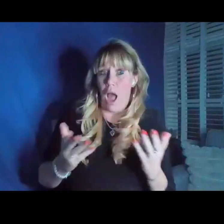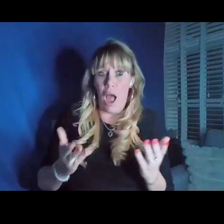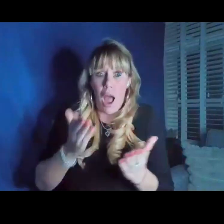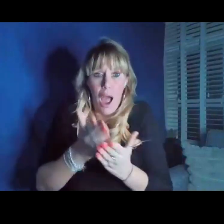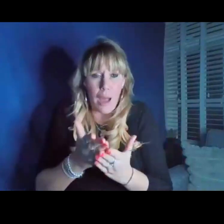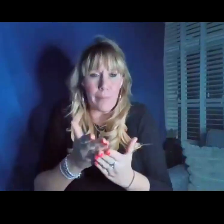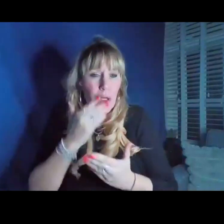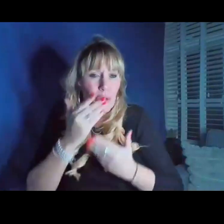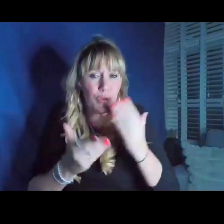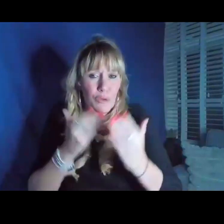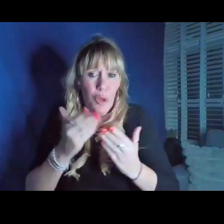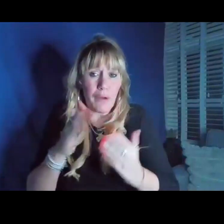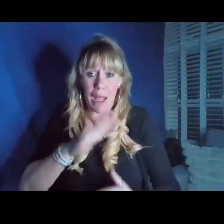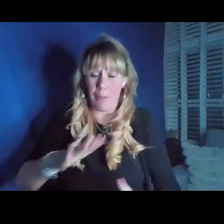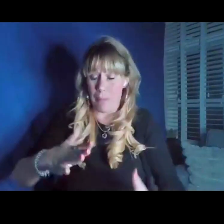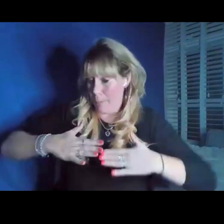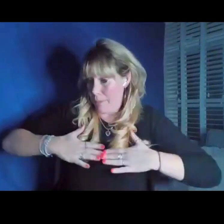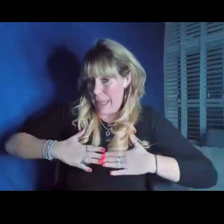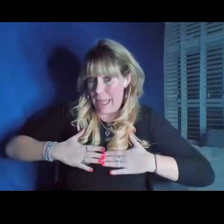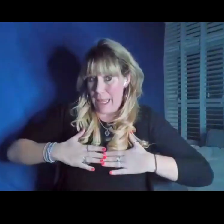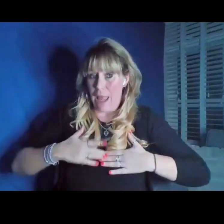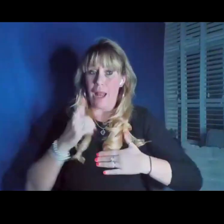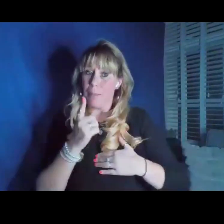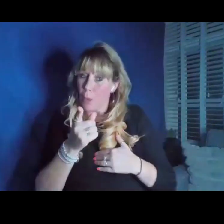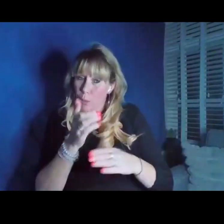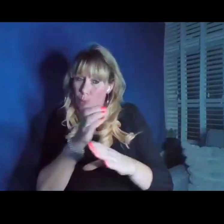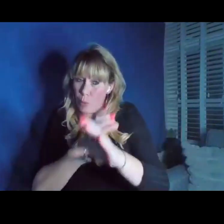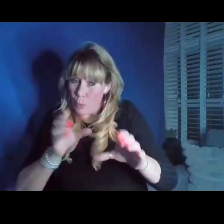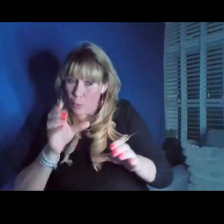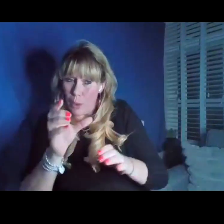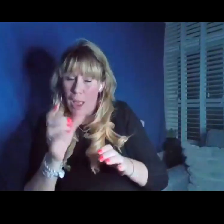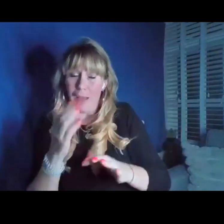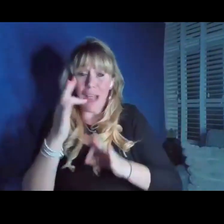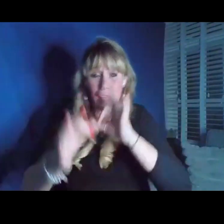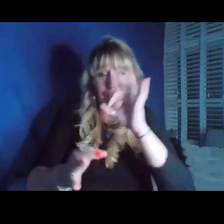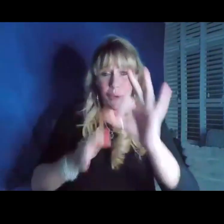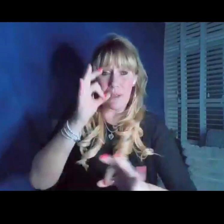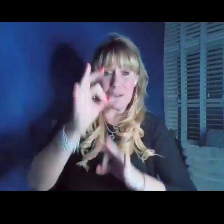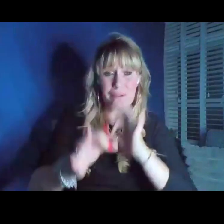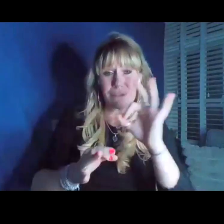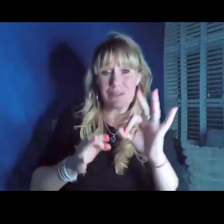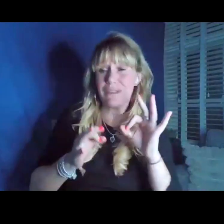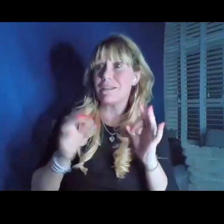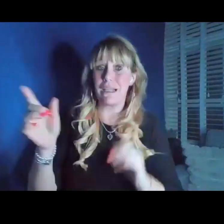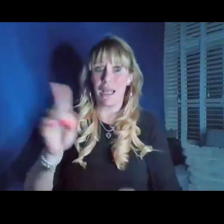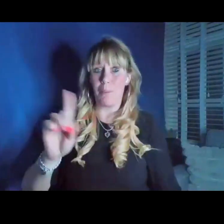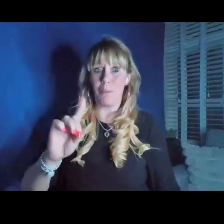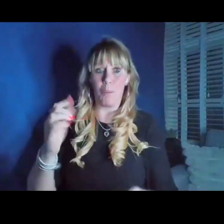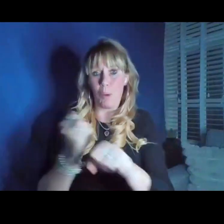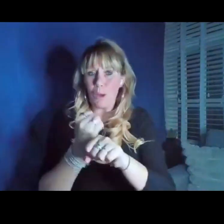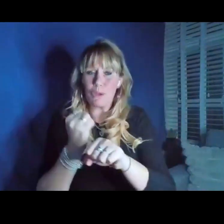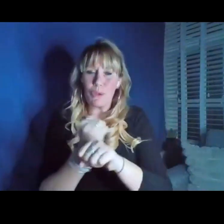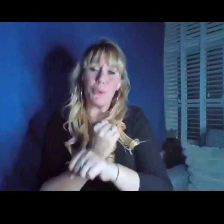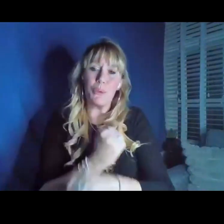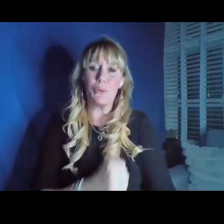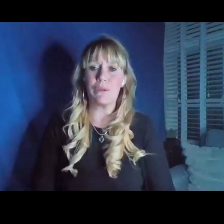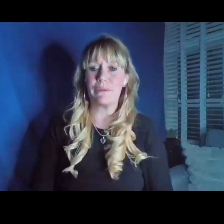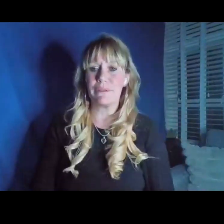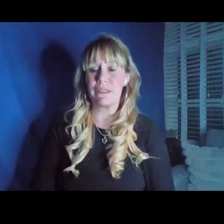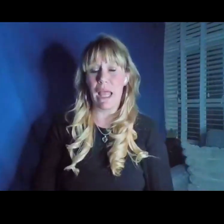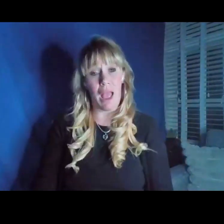and a few ideas you can use.